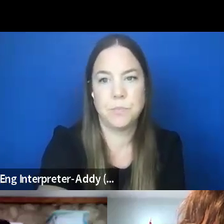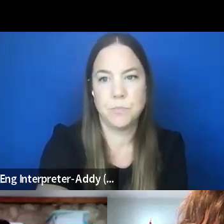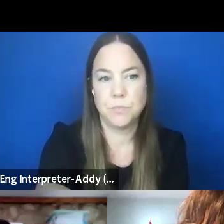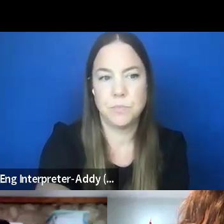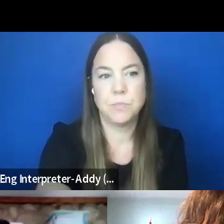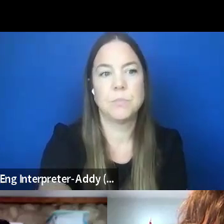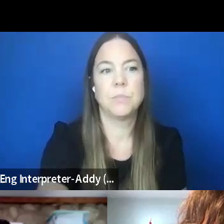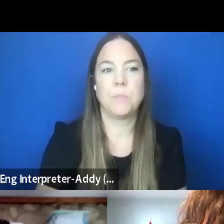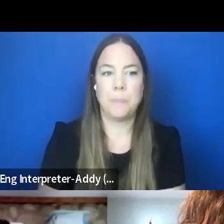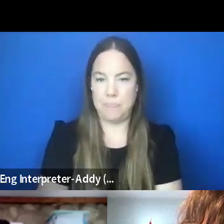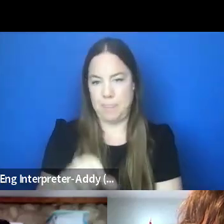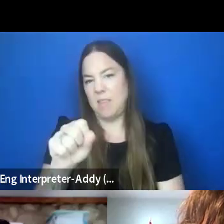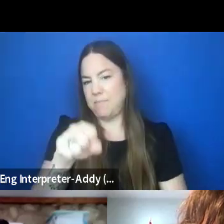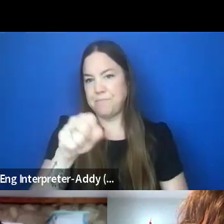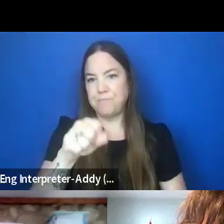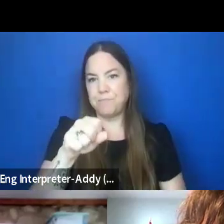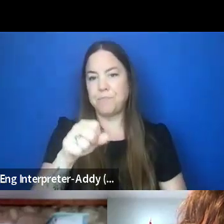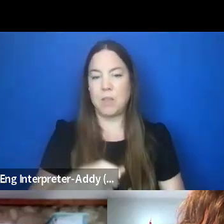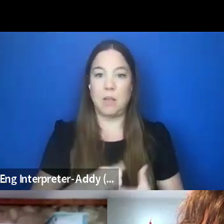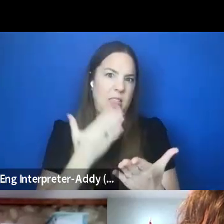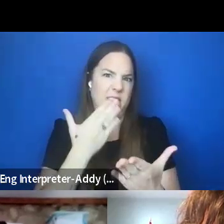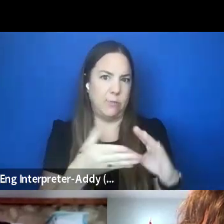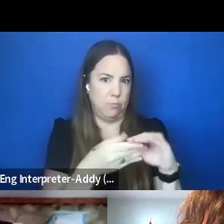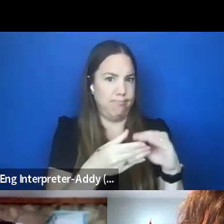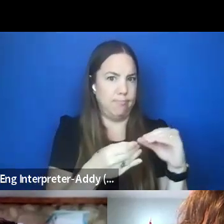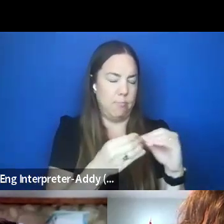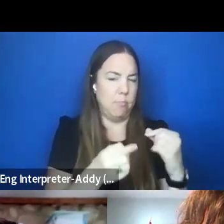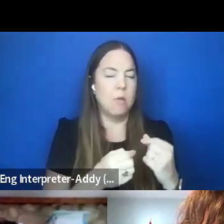Don Dew: Yeah, I'm I'm Don Dew: thank you for that. I'm hoping because.